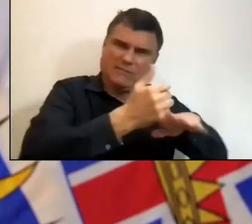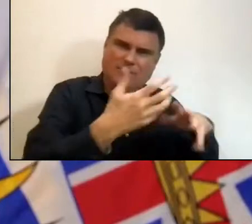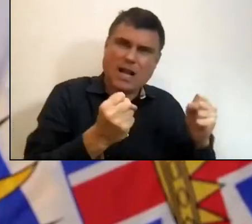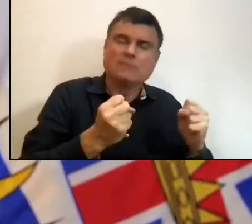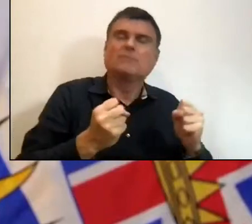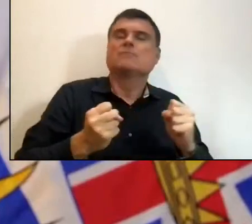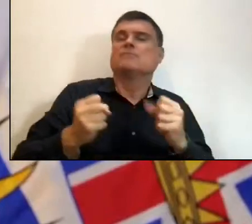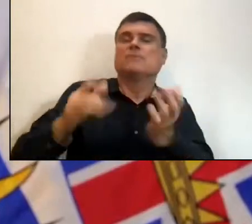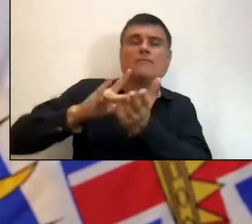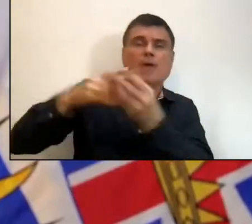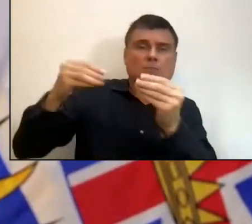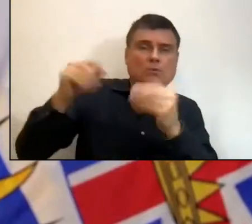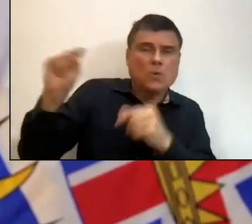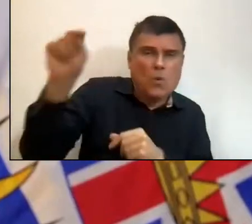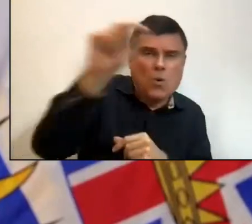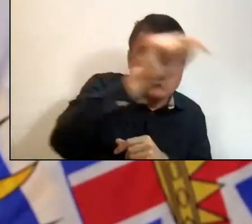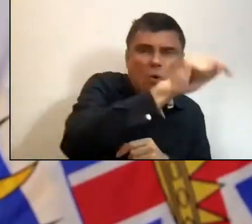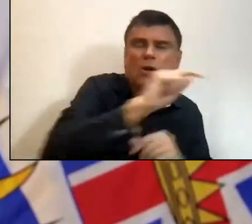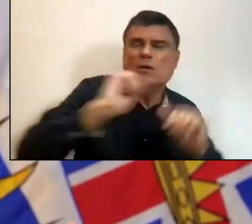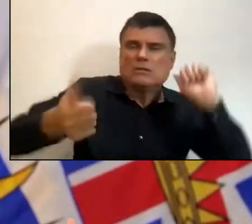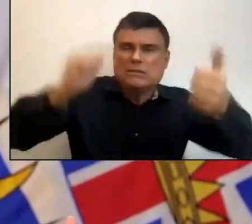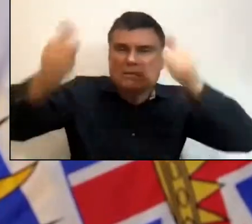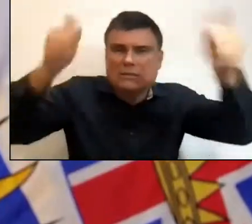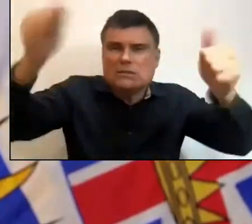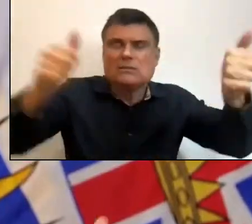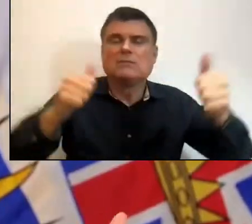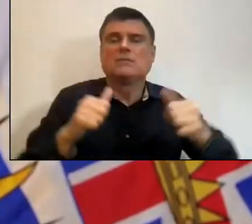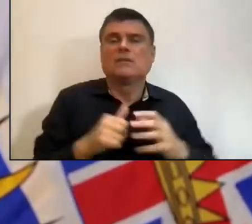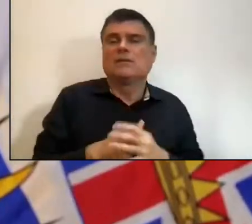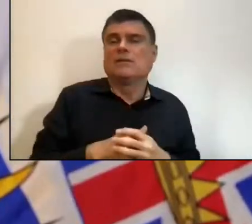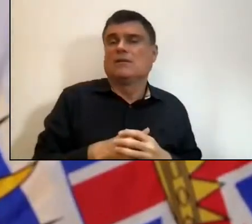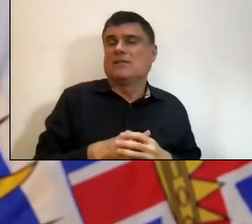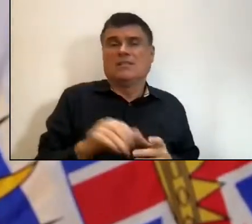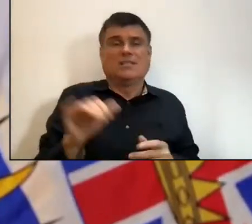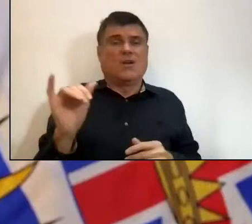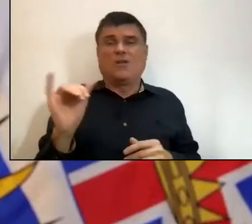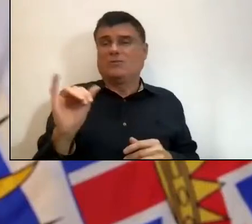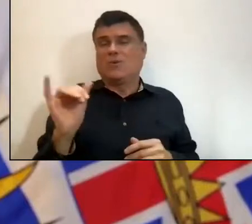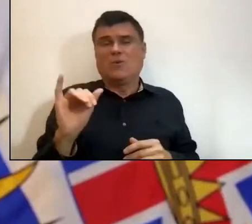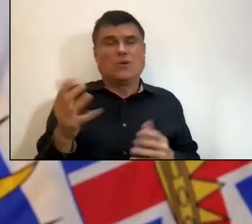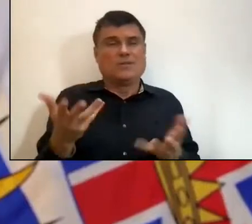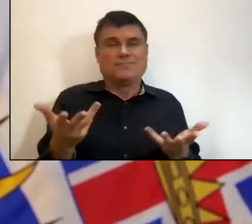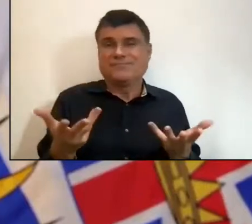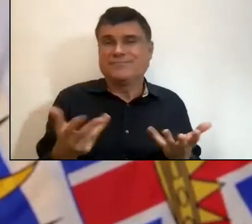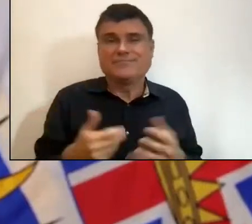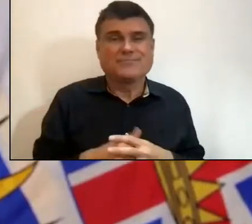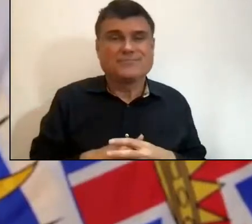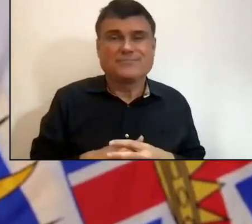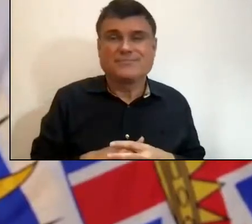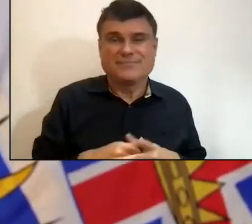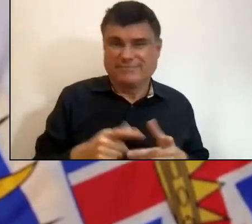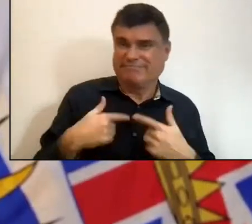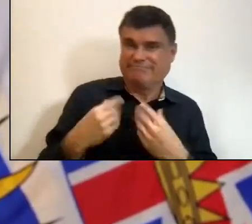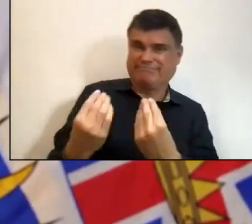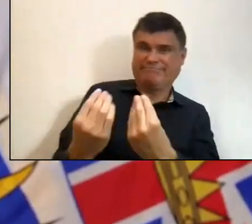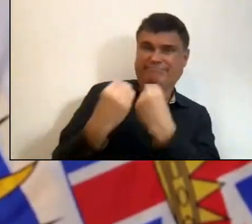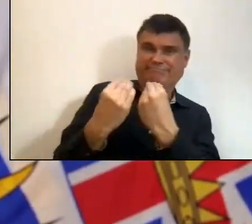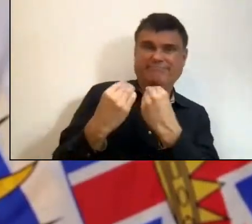limited by our ability to get people out to re-position.